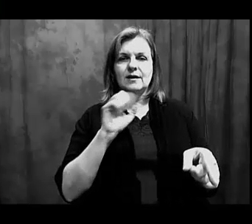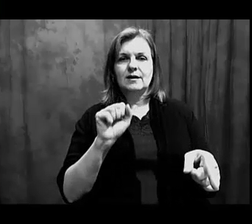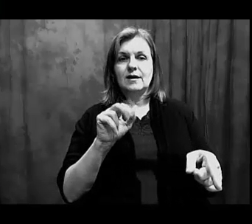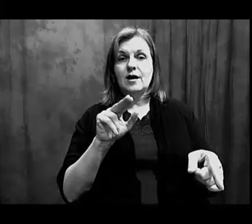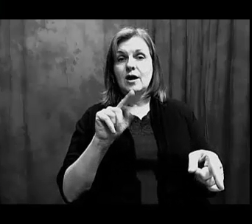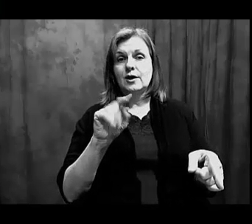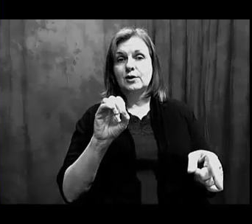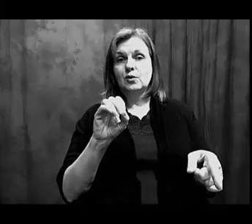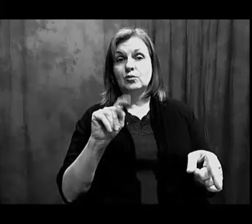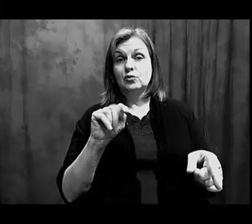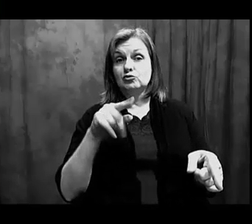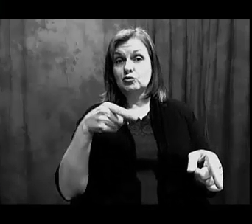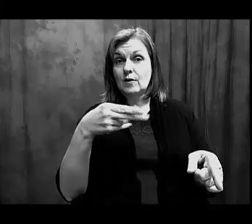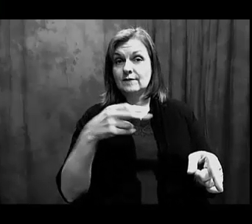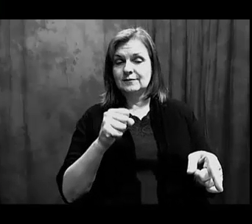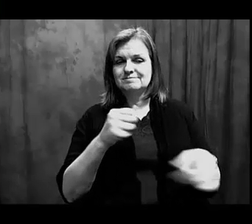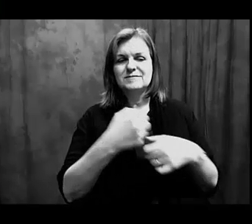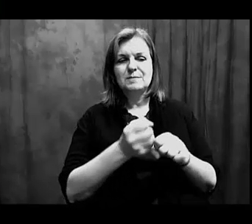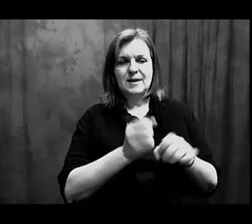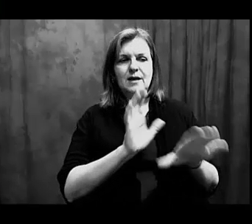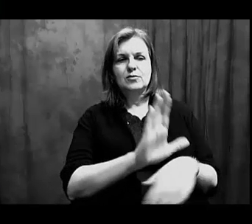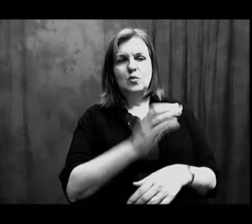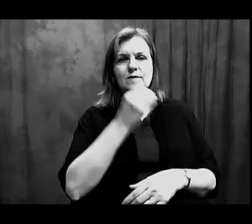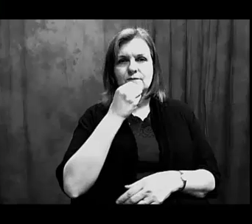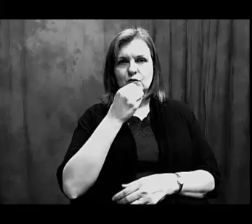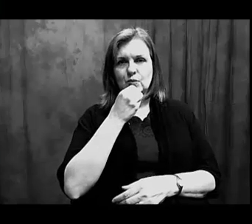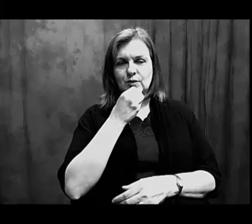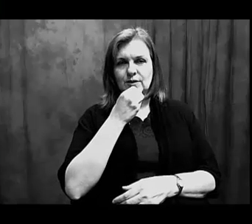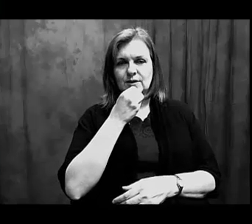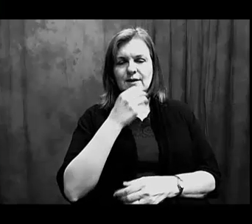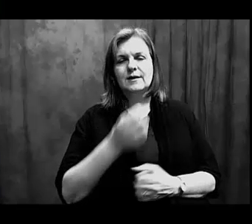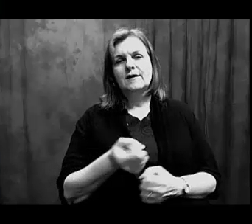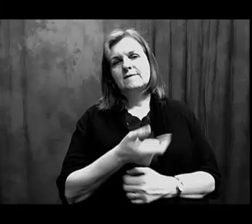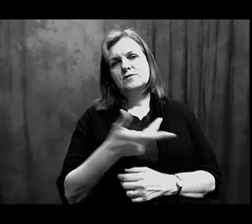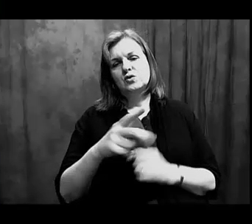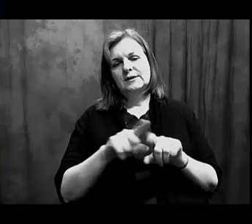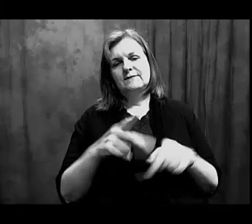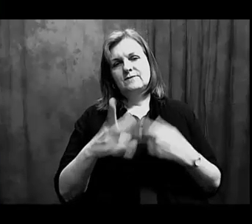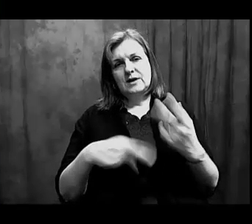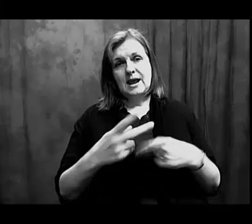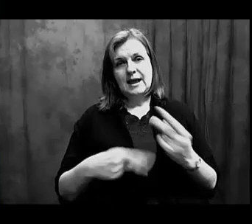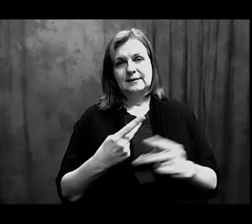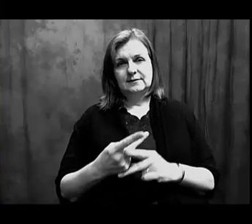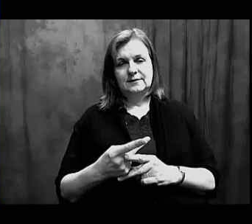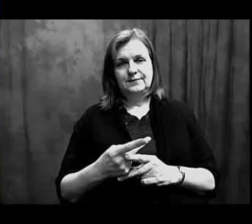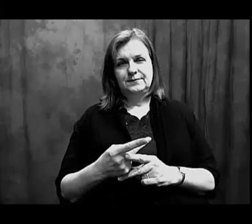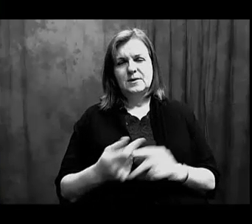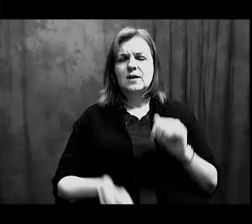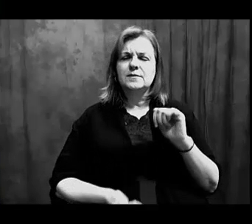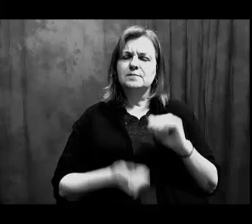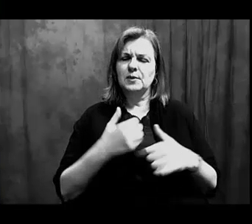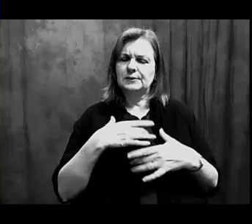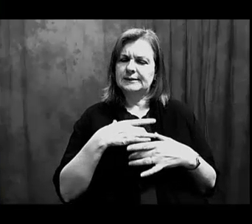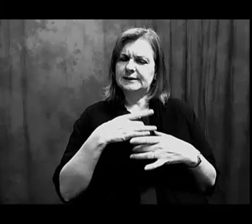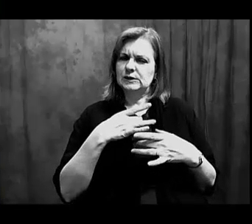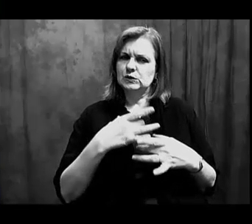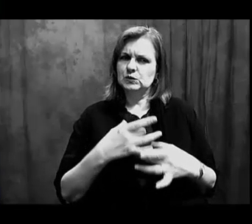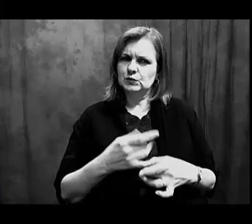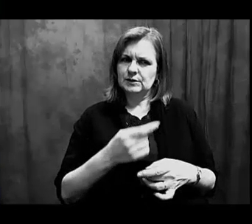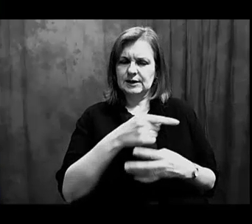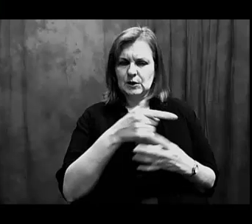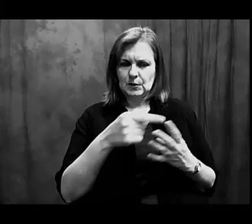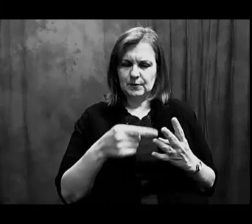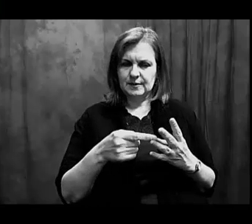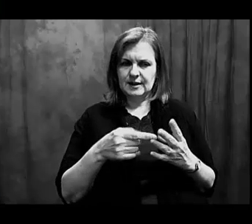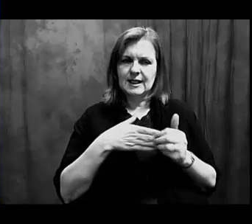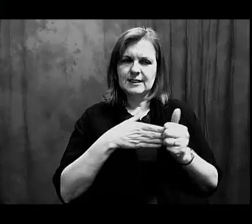so they can make your own food -- there are a couple of different kinds the most interesting ones actually have the lead us